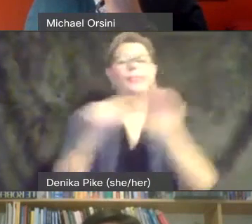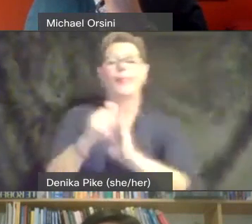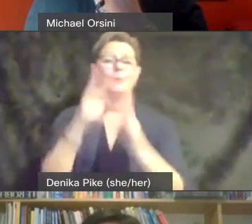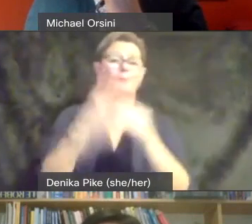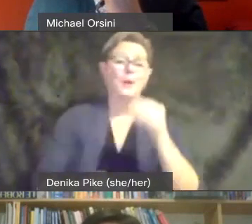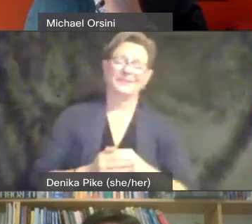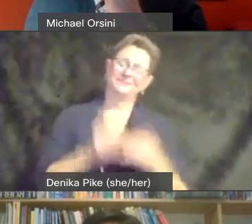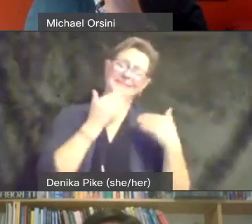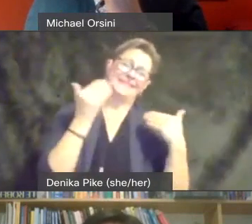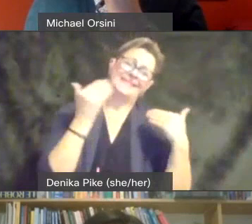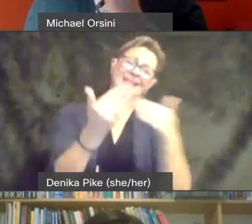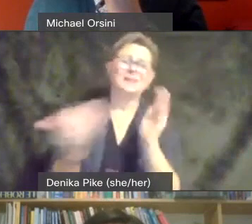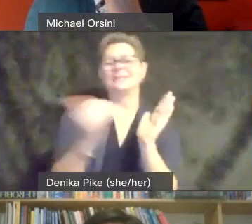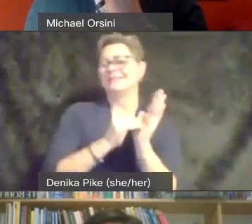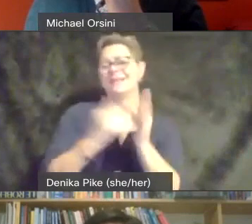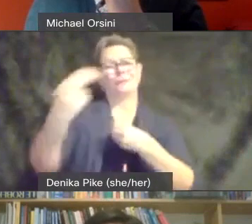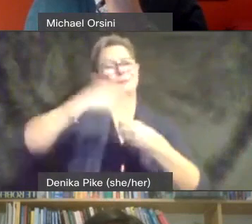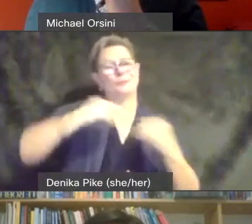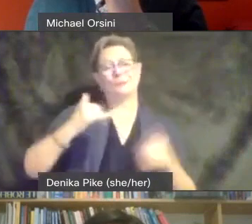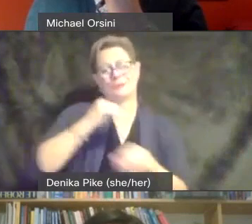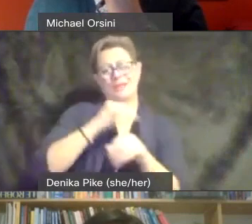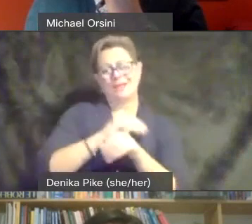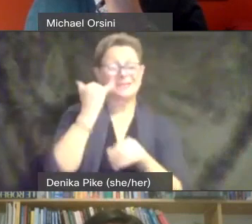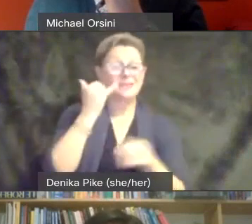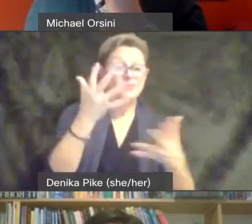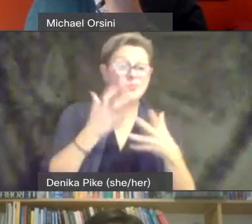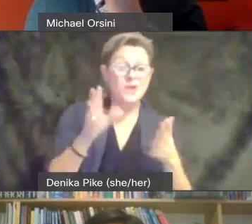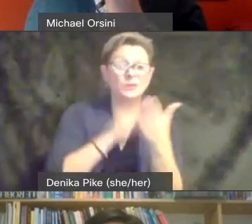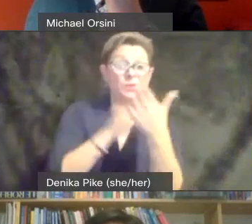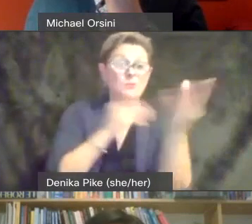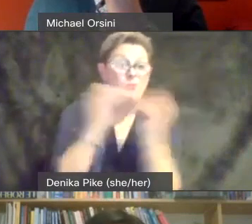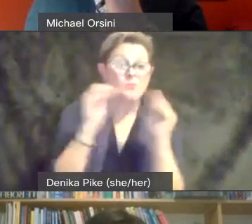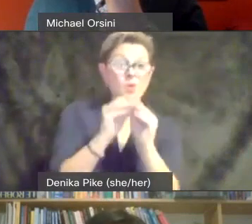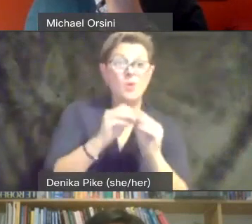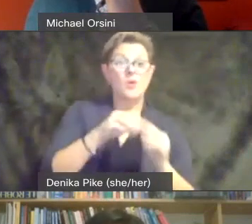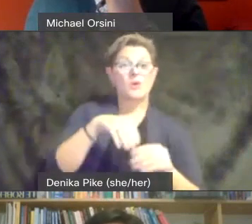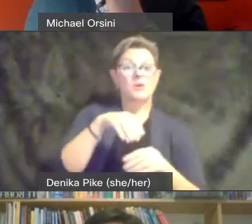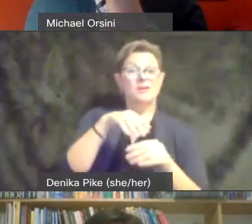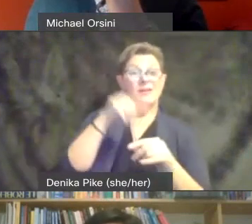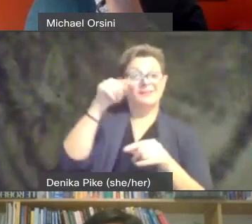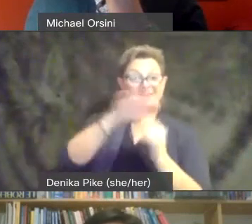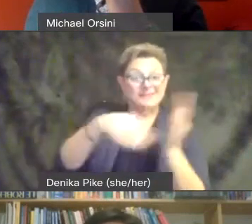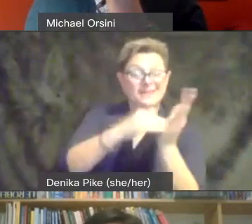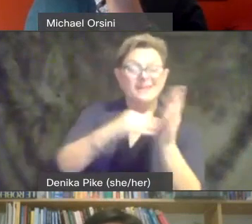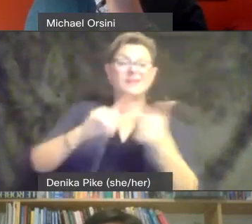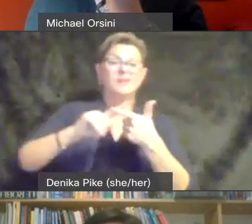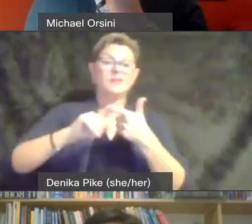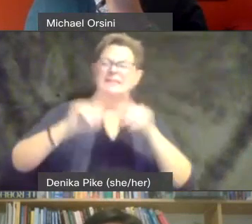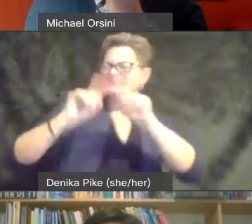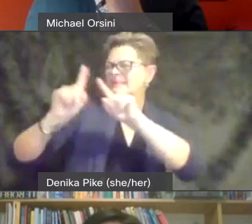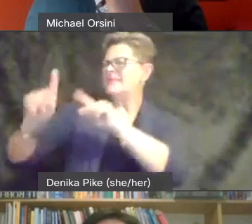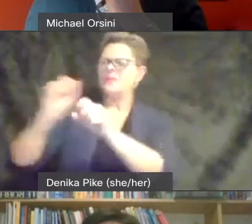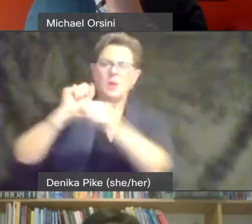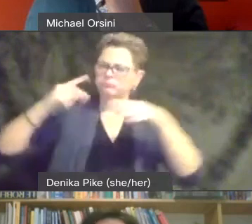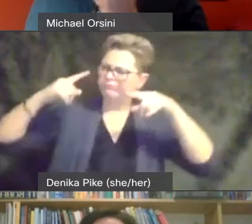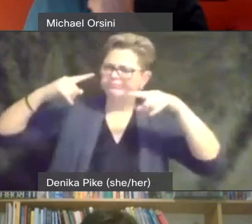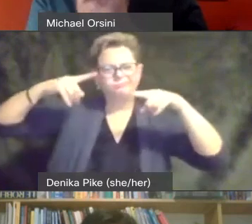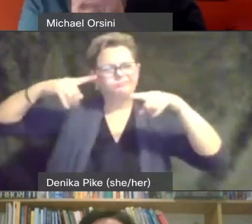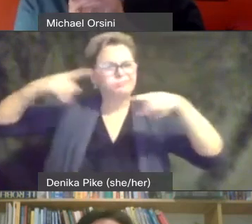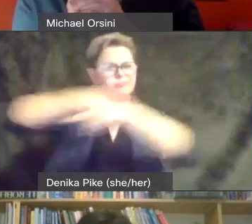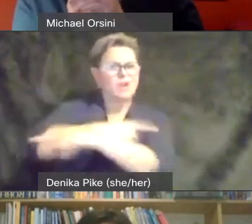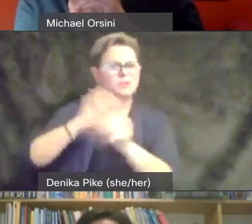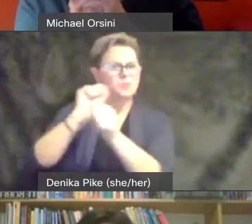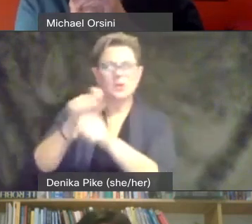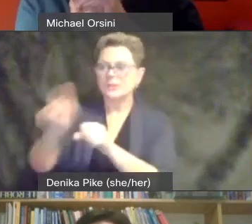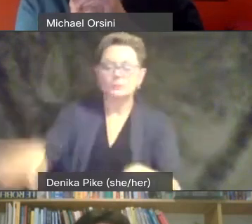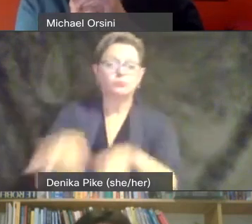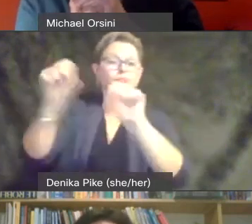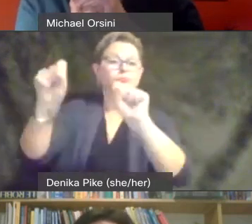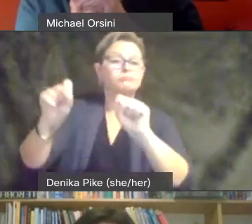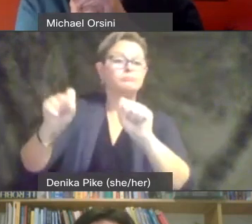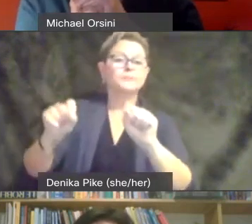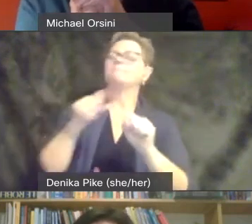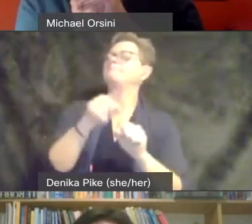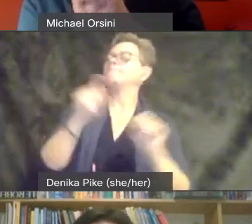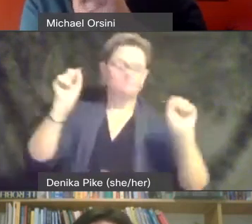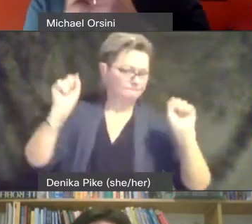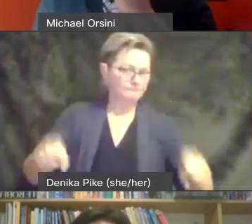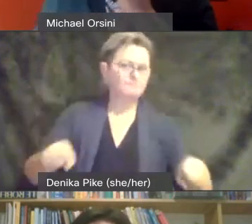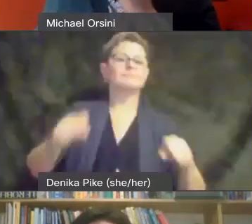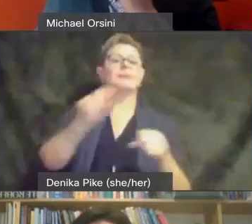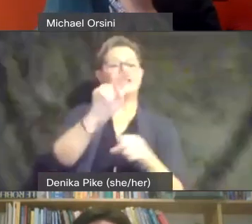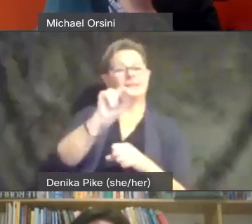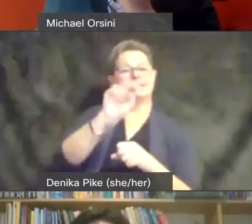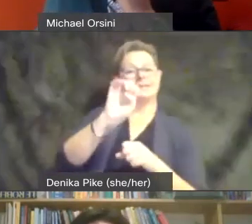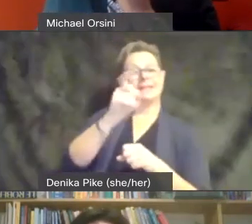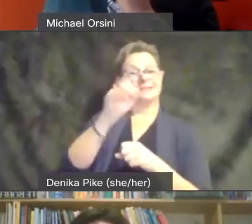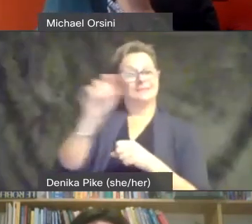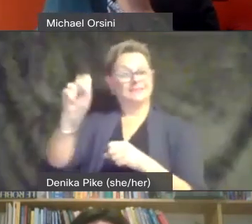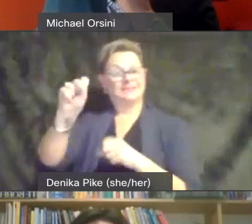So much for joining us tonight. And if you'd like to learn more about the Nexus Centre, and the interdisciplinary work that they do, they continue to host events like this throughout the year. You can Google them. That's the Nexus Centre at Memorial University. Thank you so much.